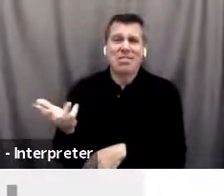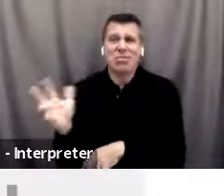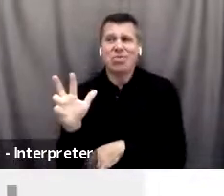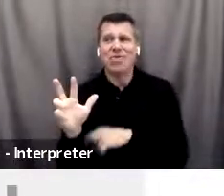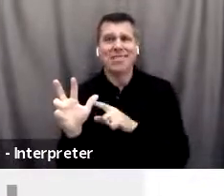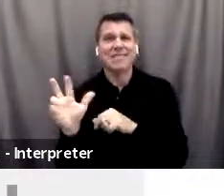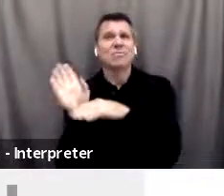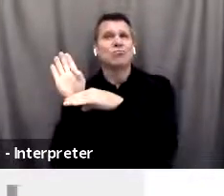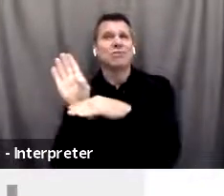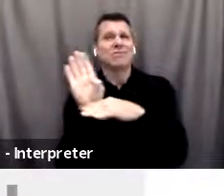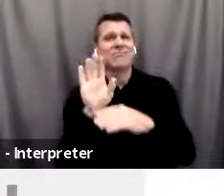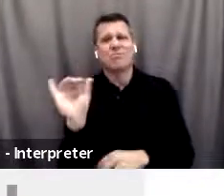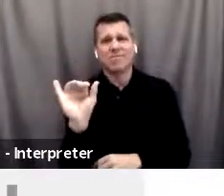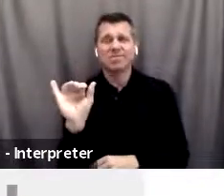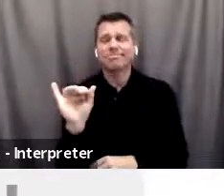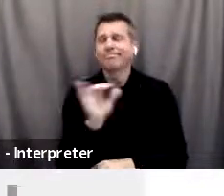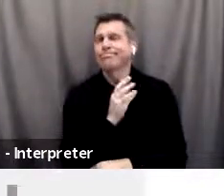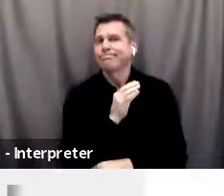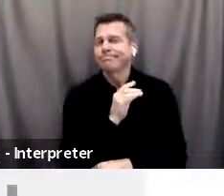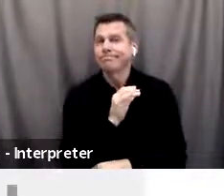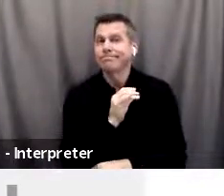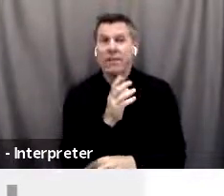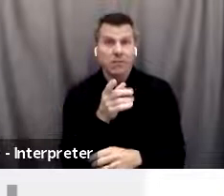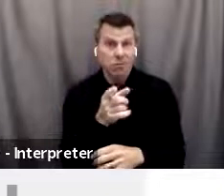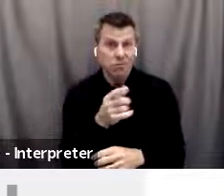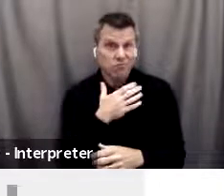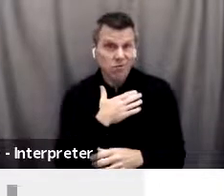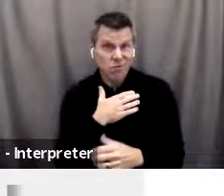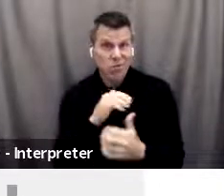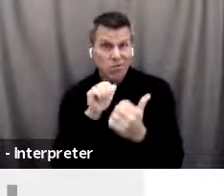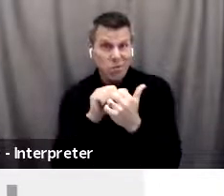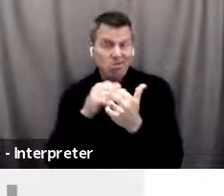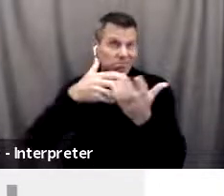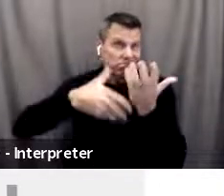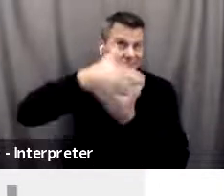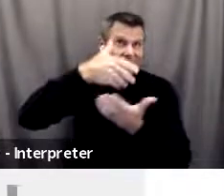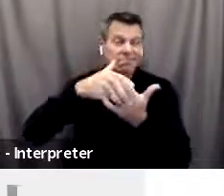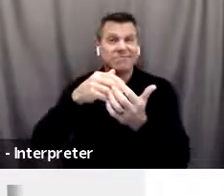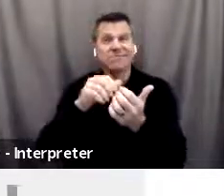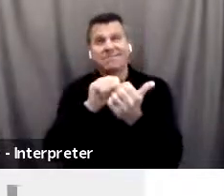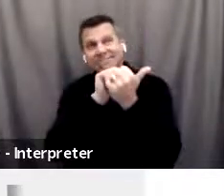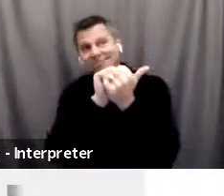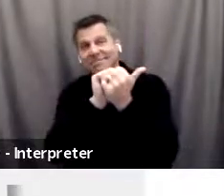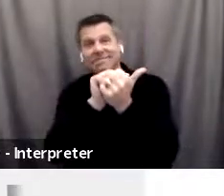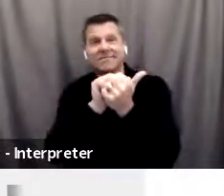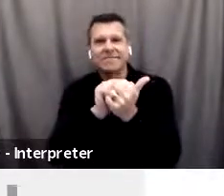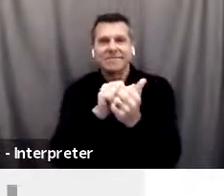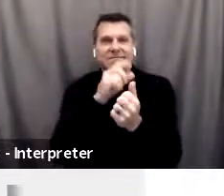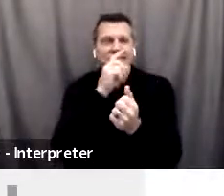information. If you've ever had the pleasure of working or interacting with any one of these three, or two or three of them, then